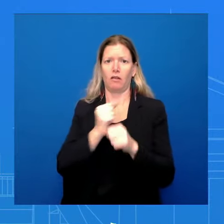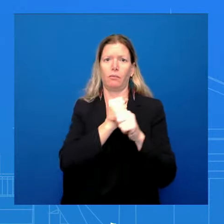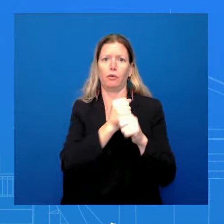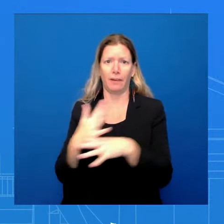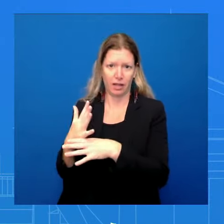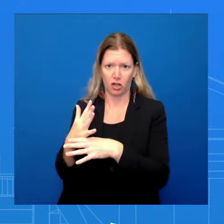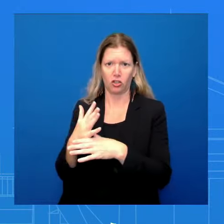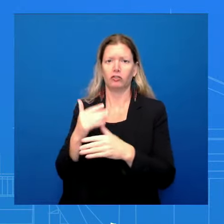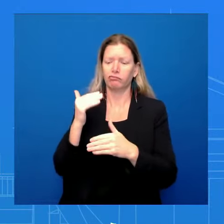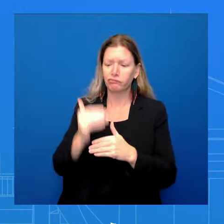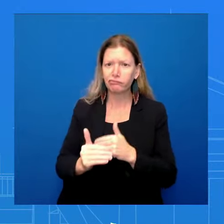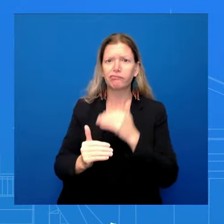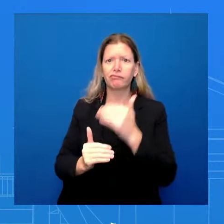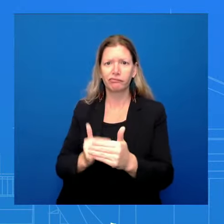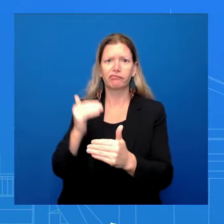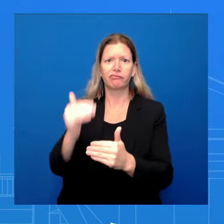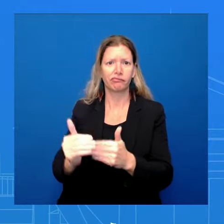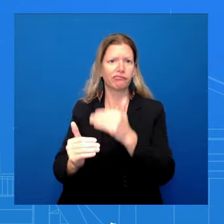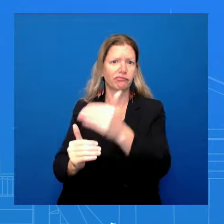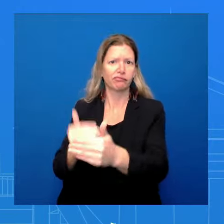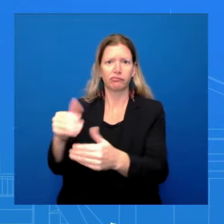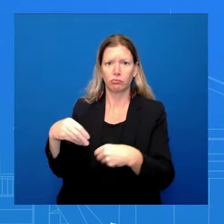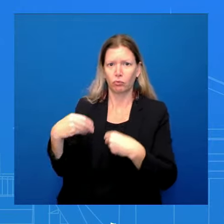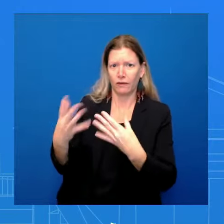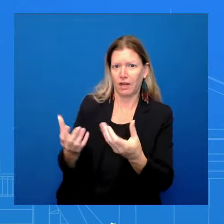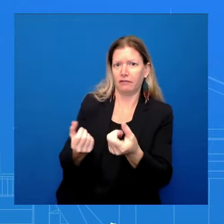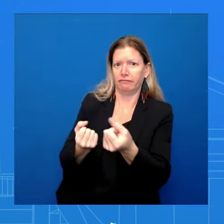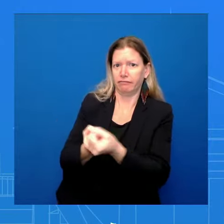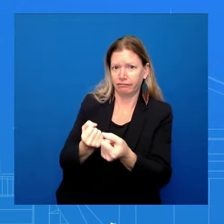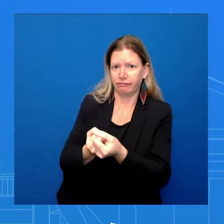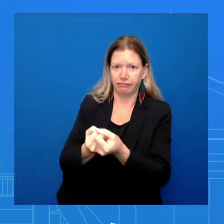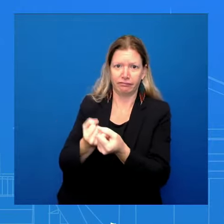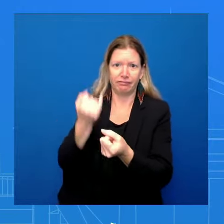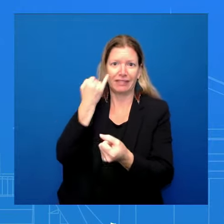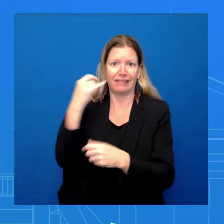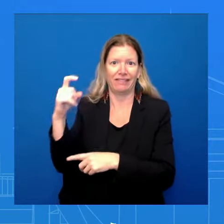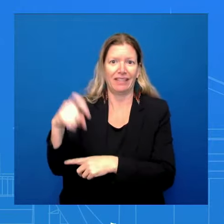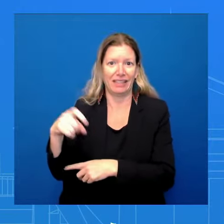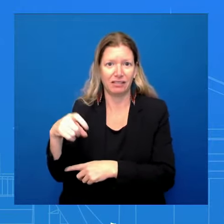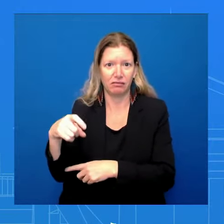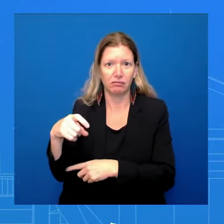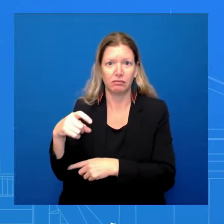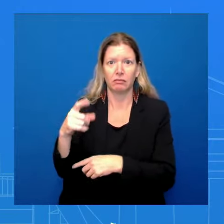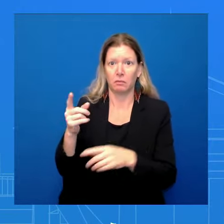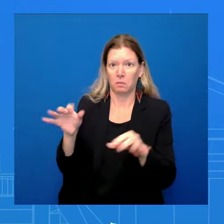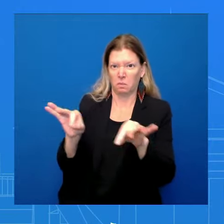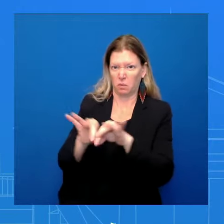as long as they are meeting milestones towards credible elections. And this has to be on the basis of reciprocity.